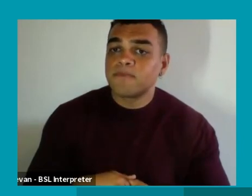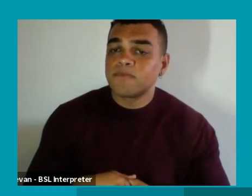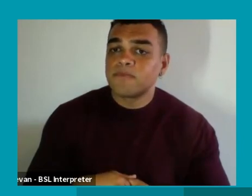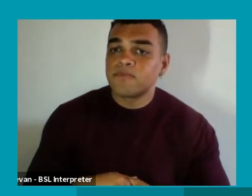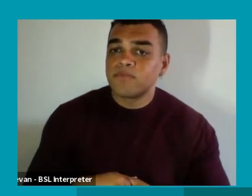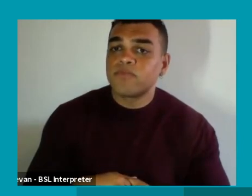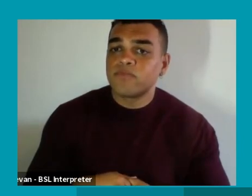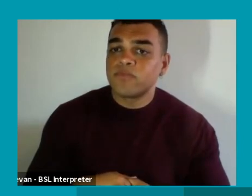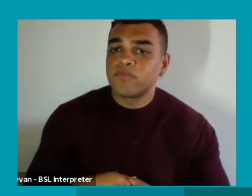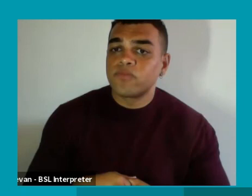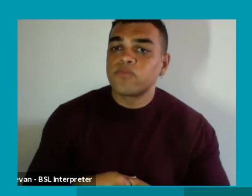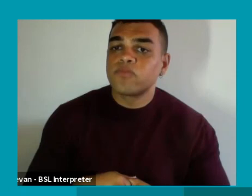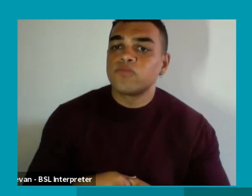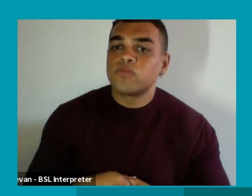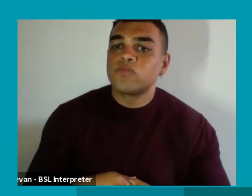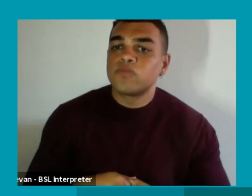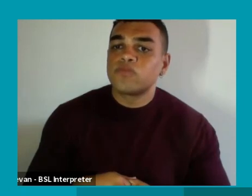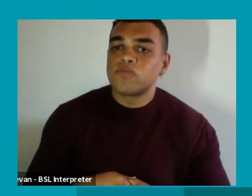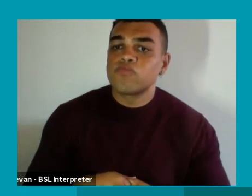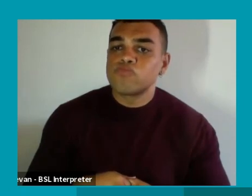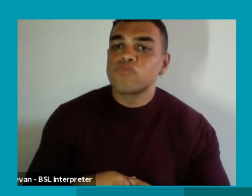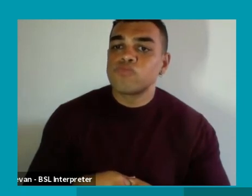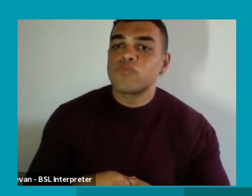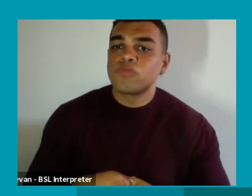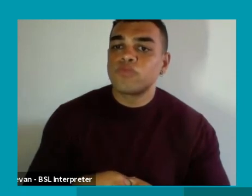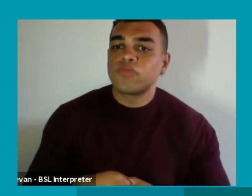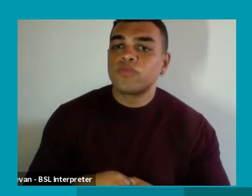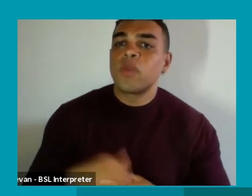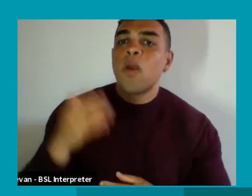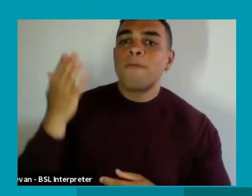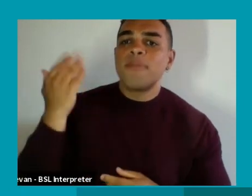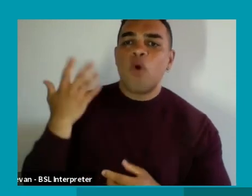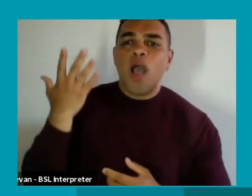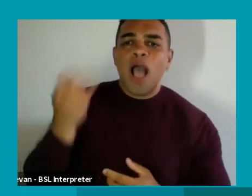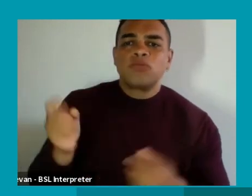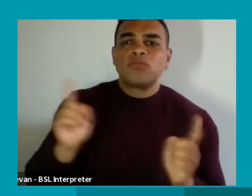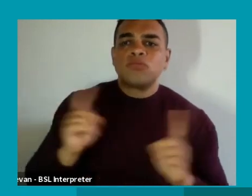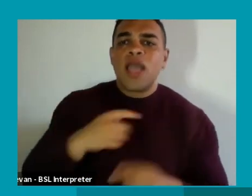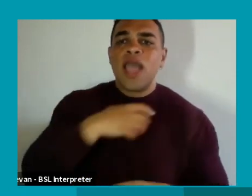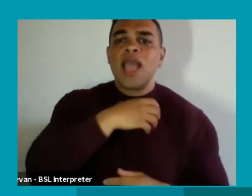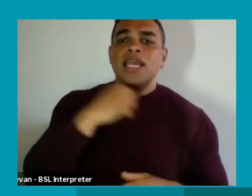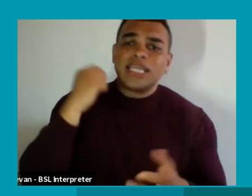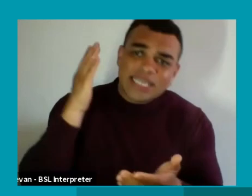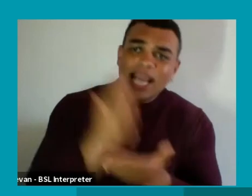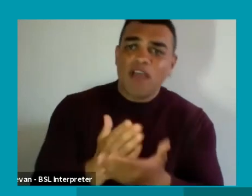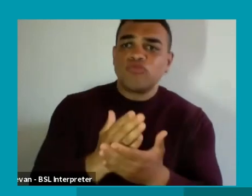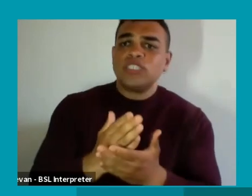They are ranked not actually a thing now, and the reason being is that if you have 200 applicants.